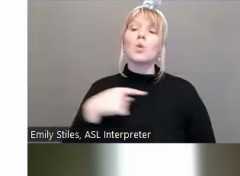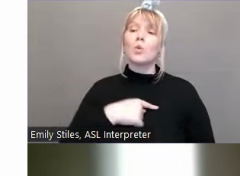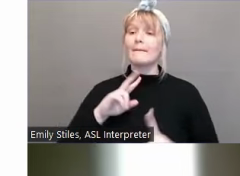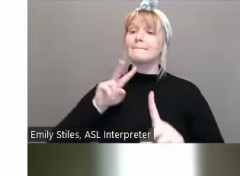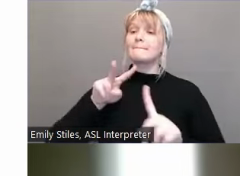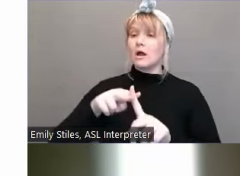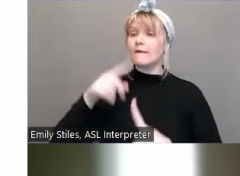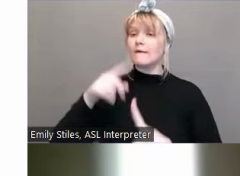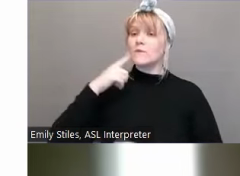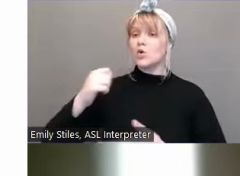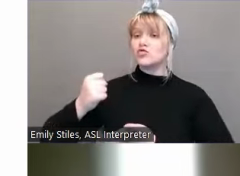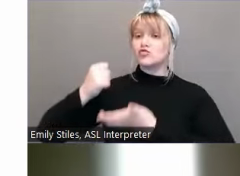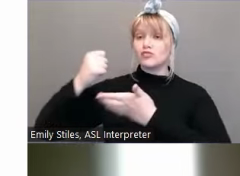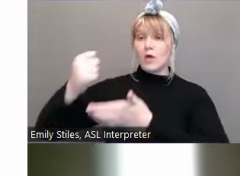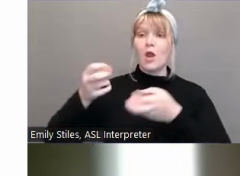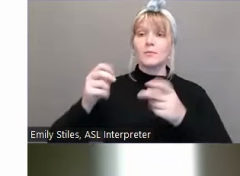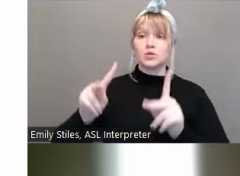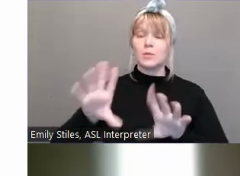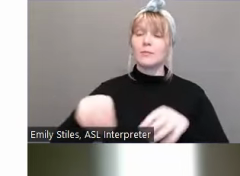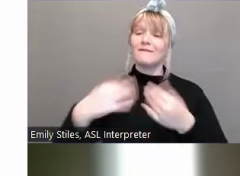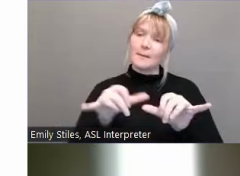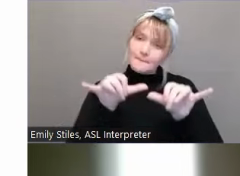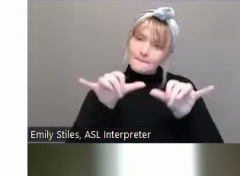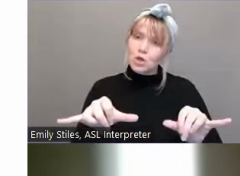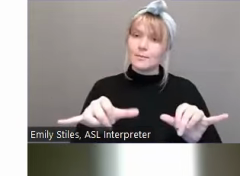supportive housing to people with disabilities.